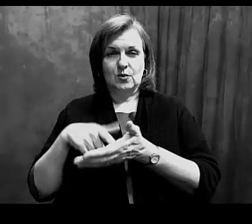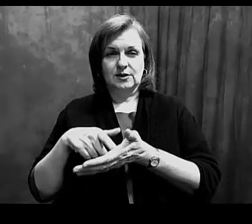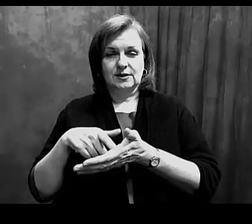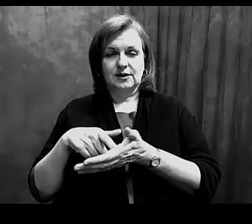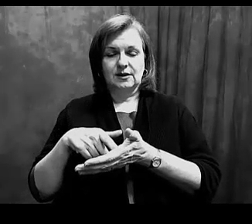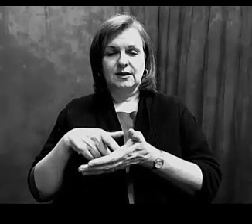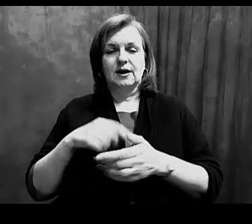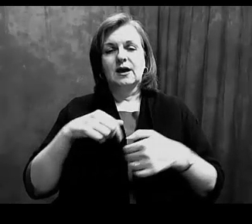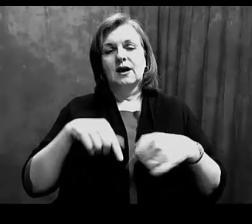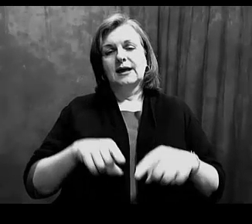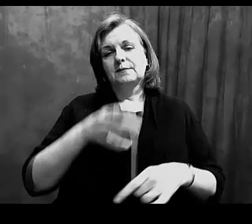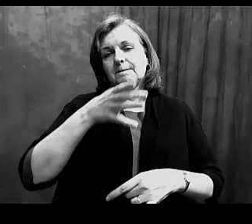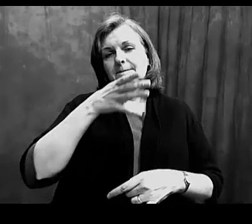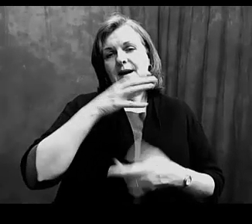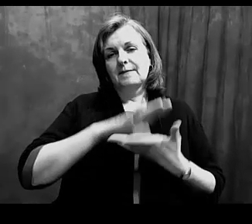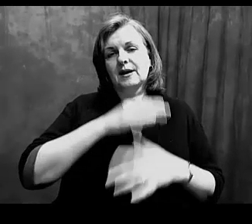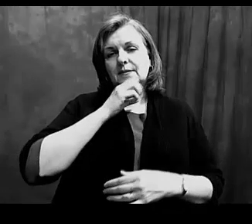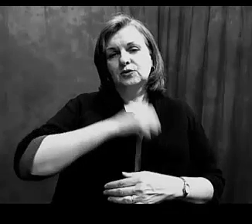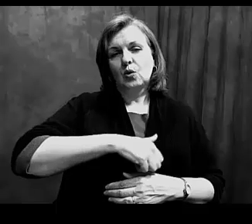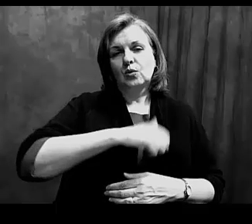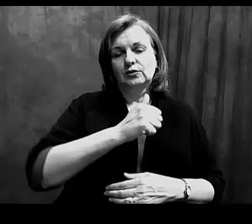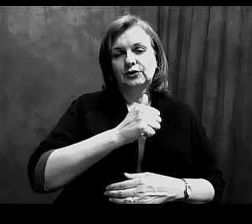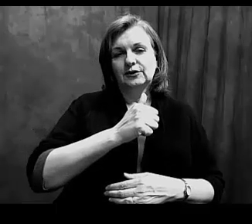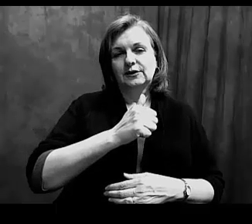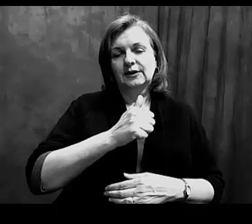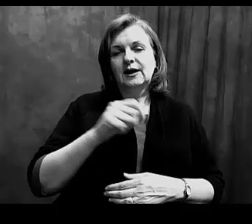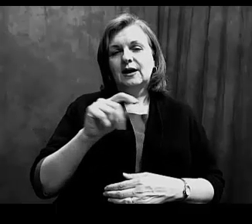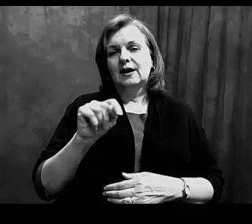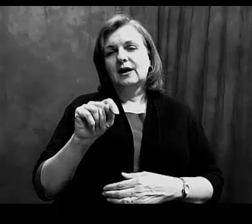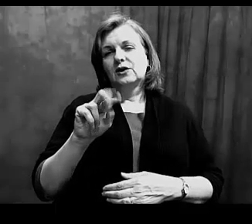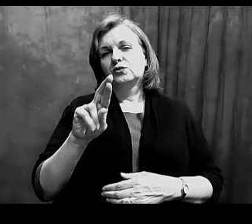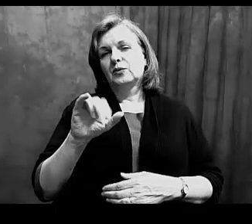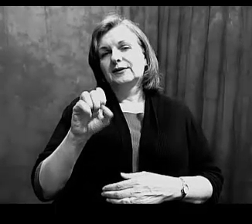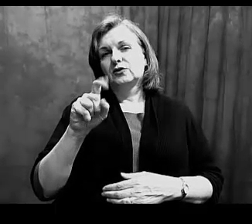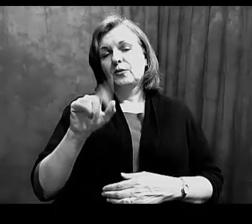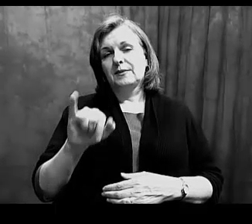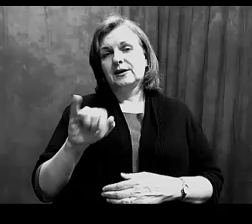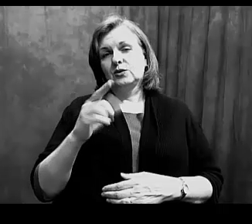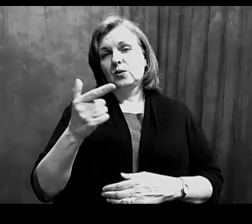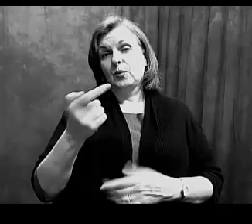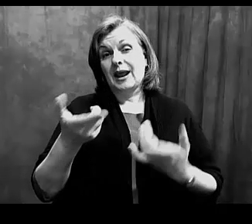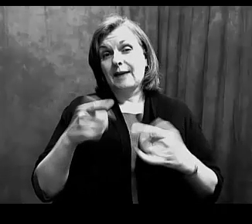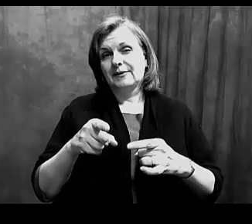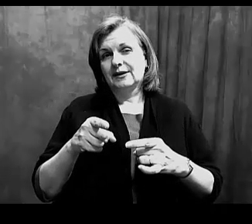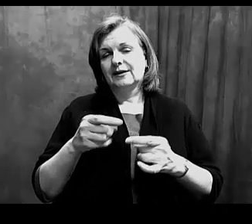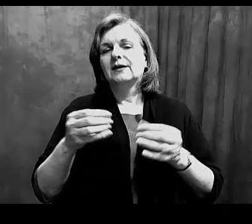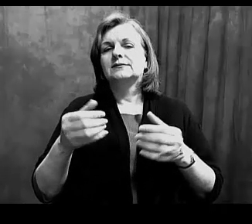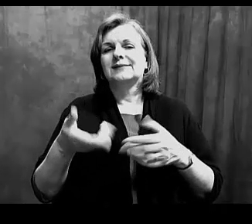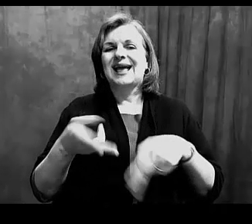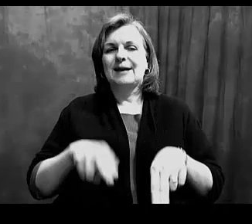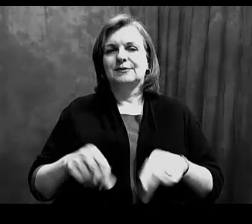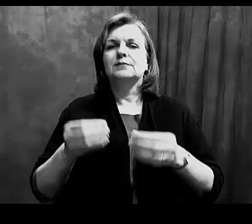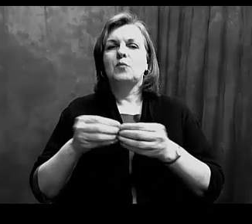as mom gets older the incidence of trisomy 21 increases significantly -- here is a karyotype